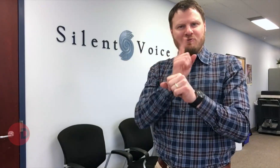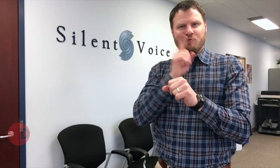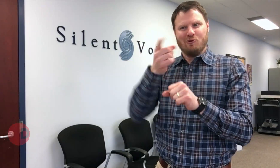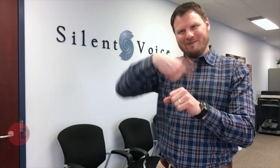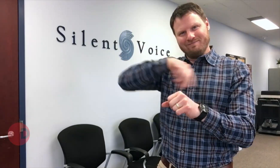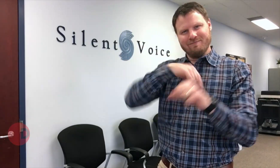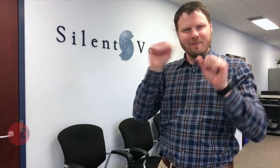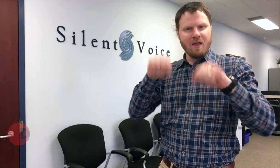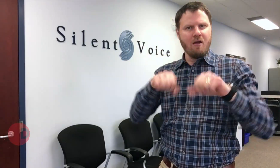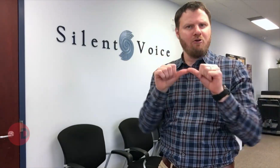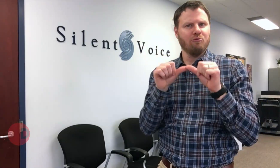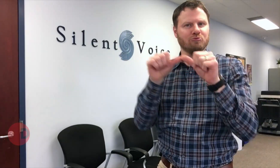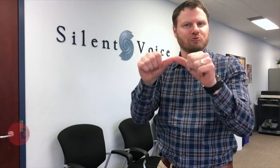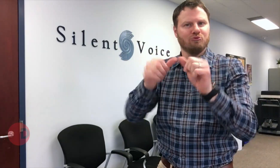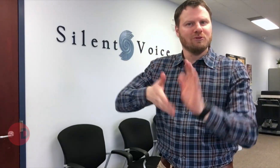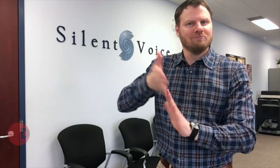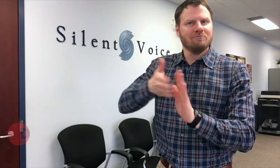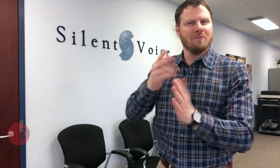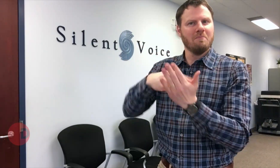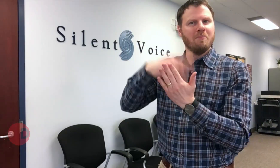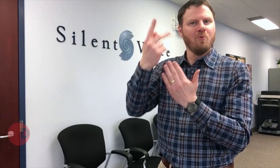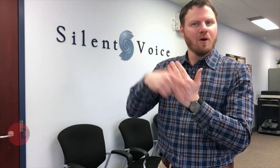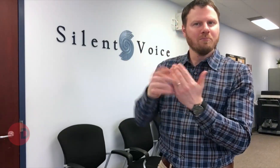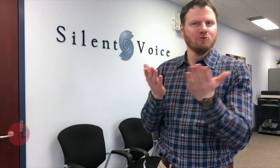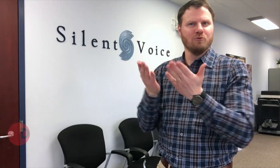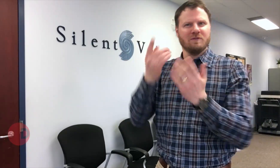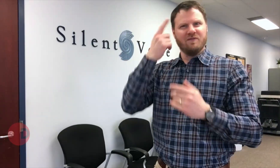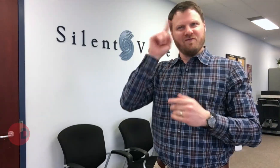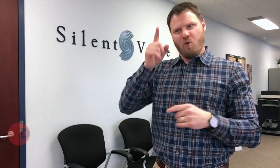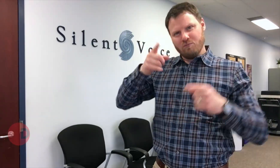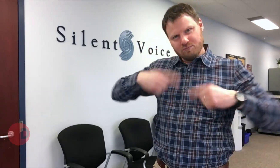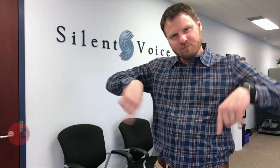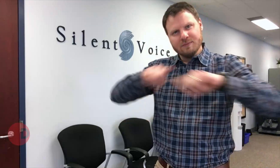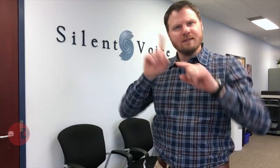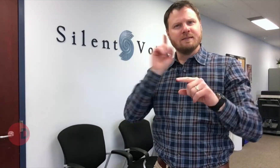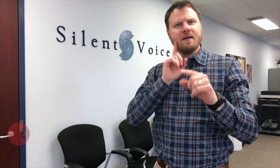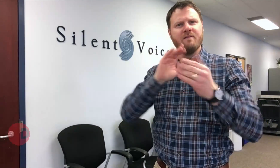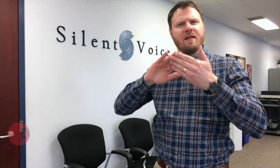continue operating our programs and services so that the Deaf